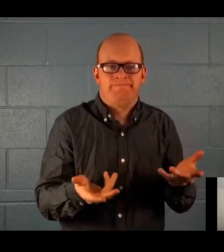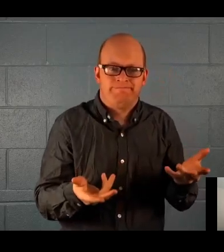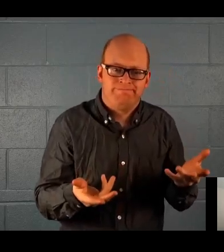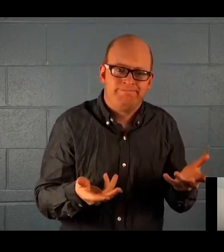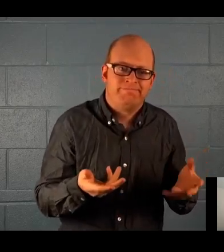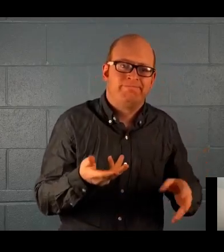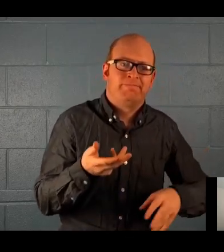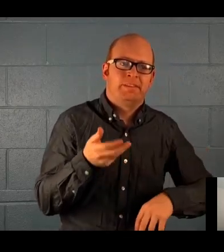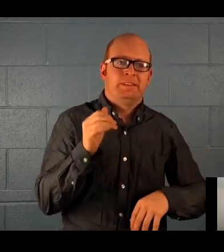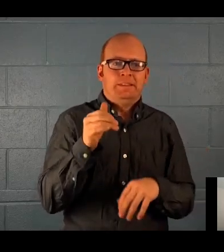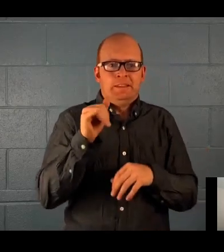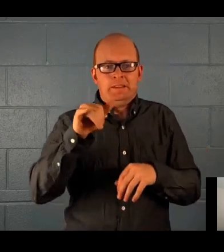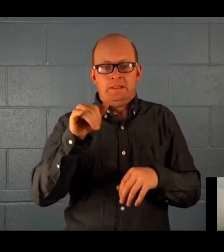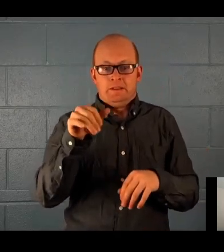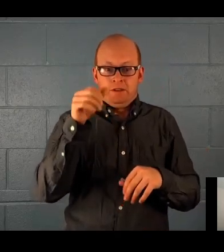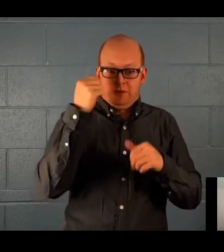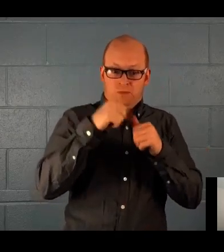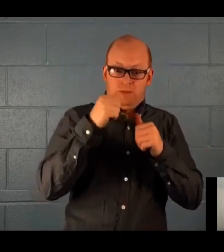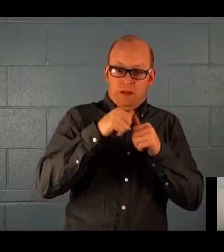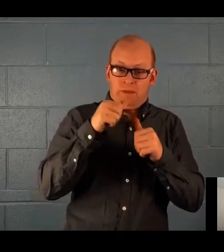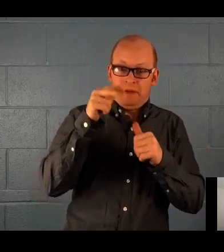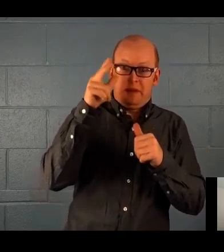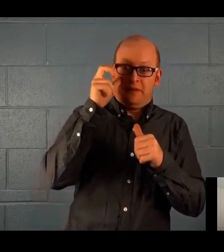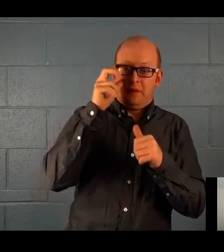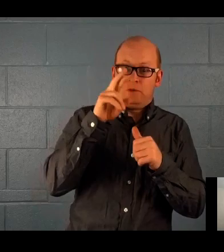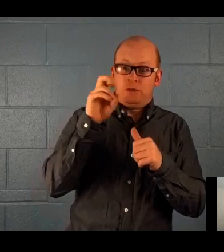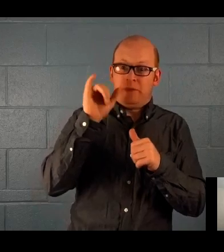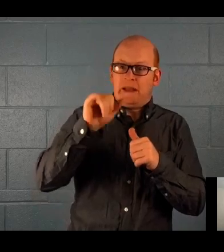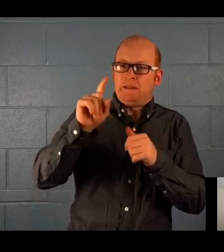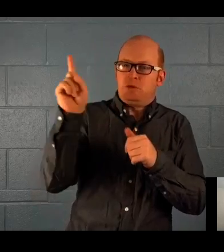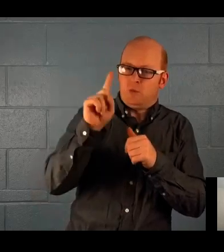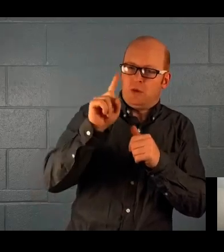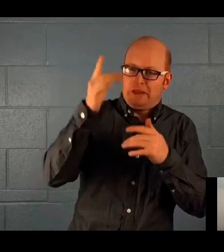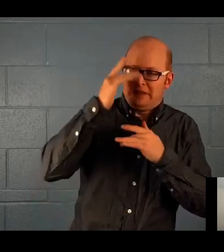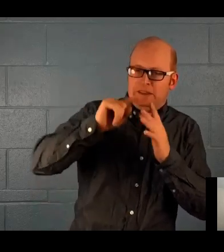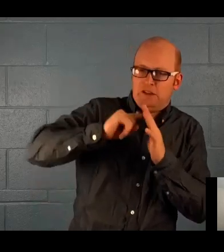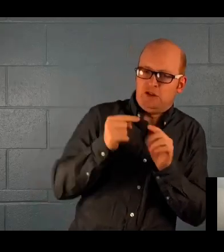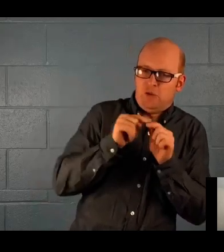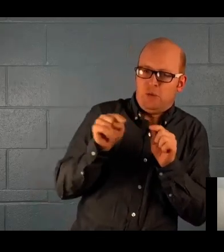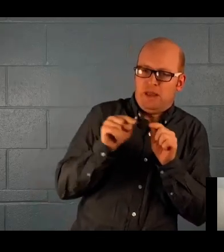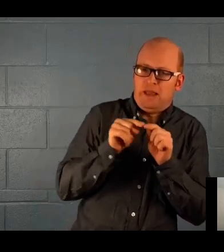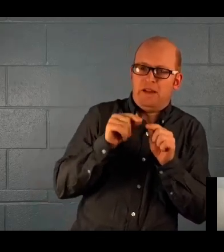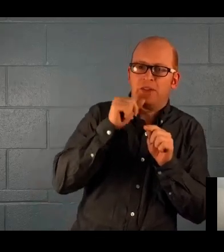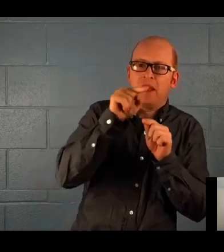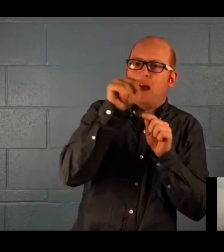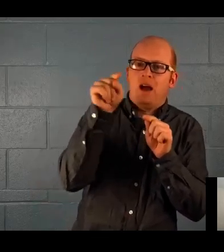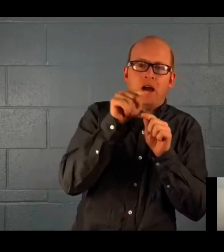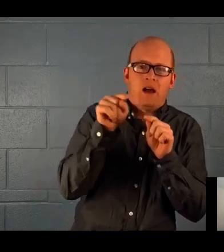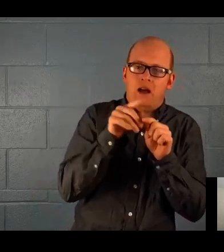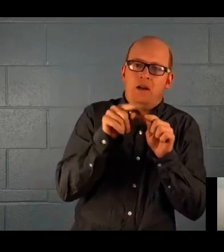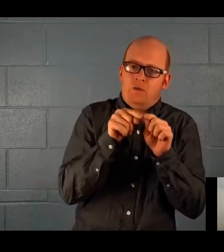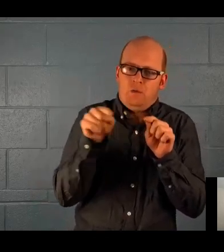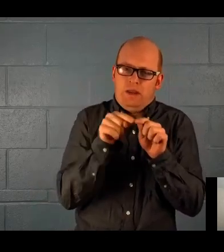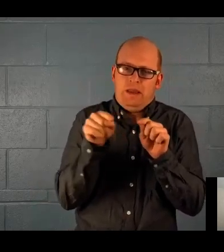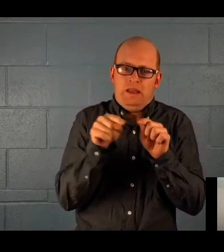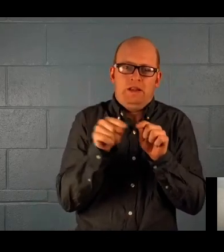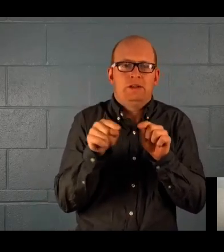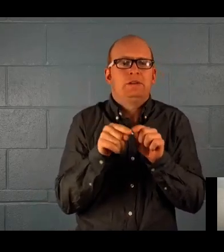photoreceptors are the initial site of this disease. So perhaps the failure to confer therapy had to do with the fact